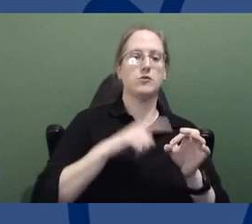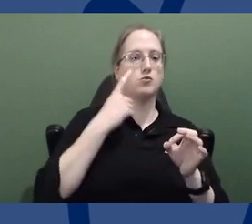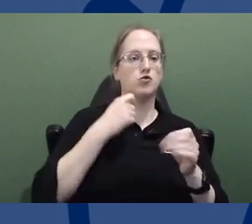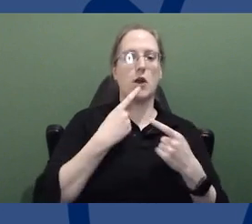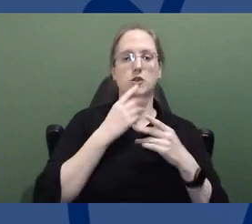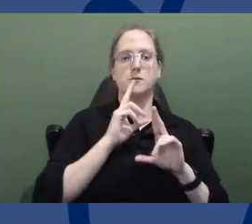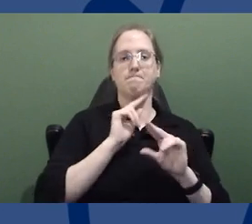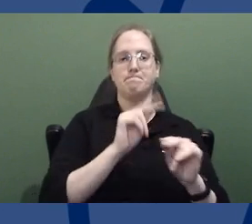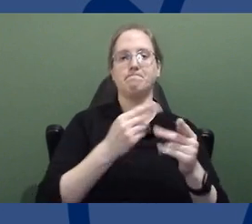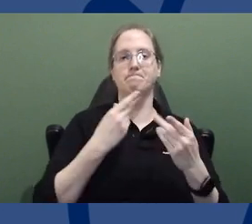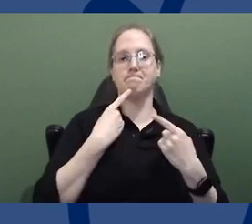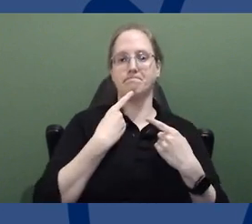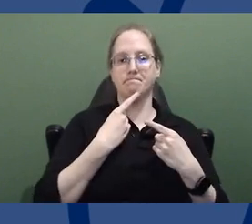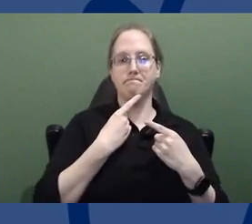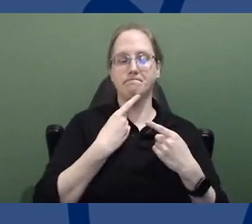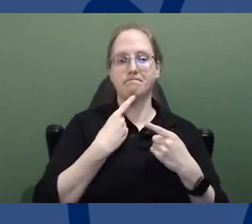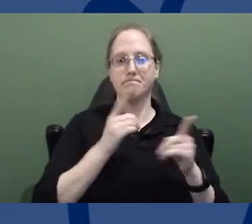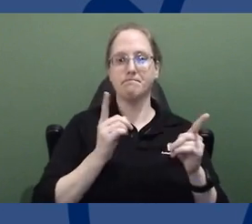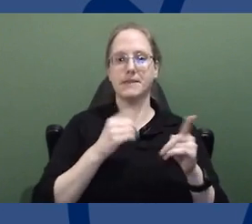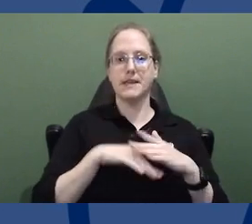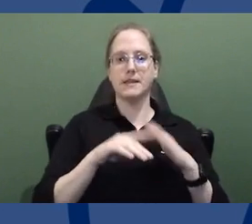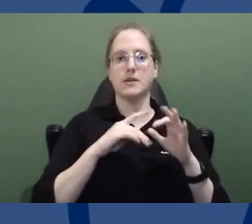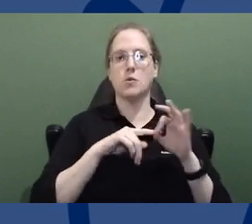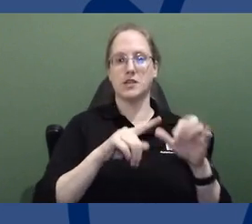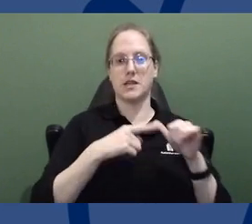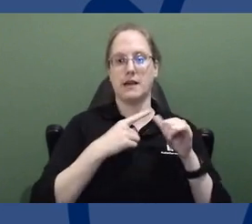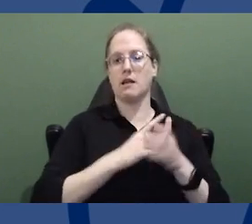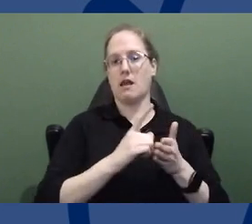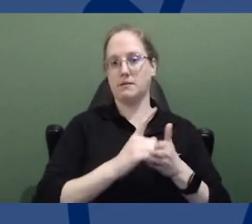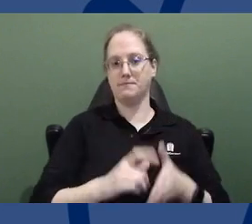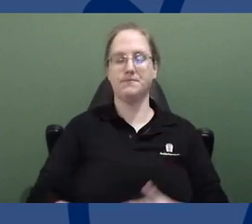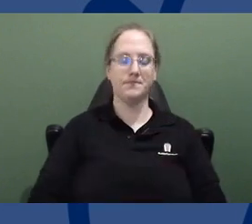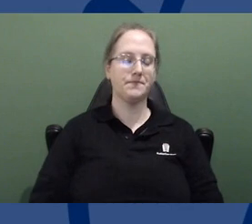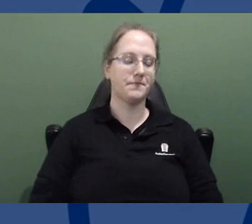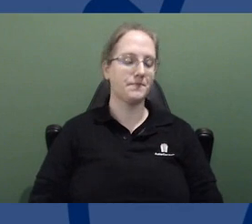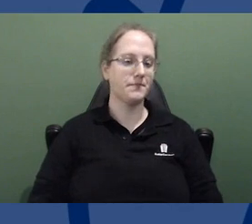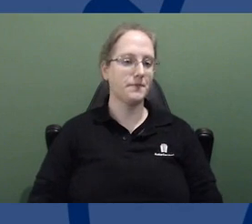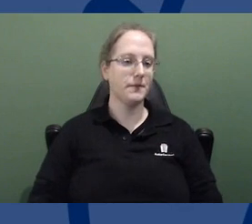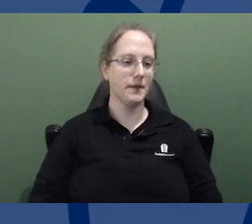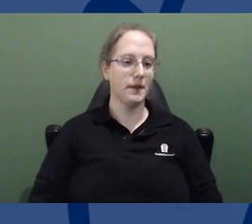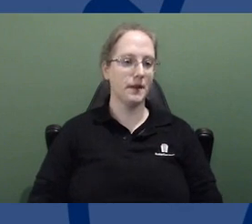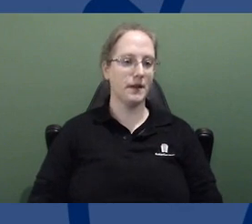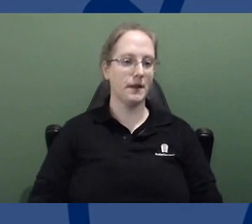questions, rather, in our Q&A section later on in the session. The session is being recorded.